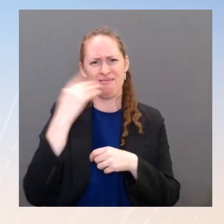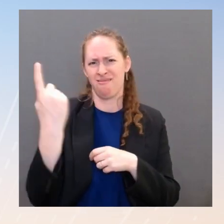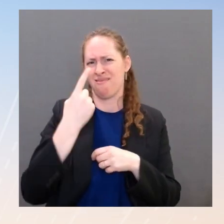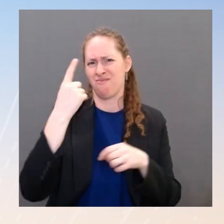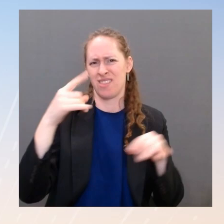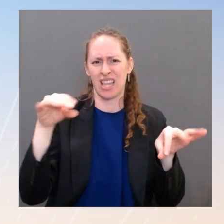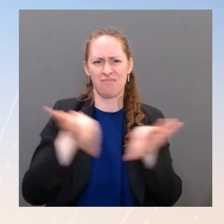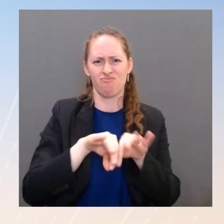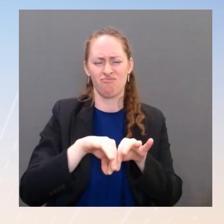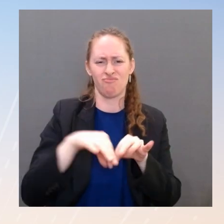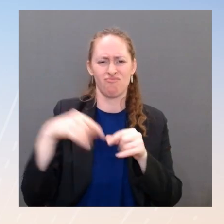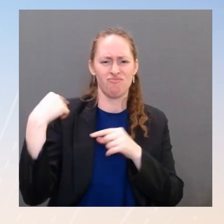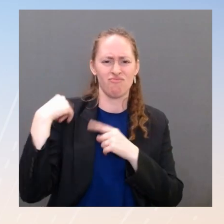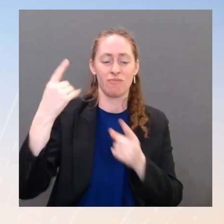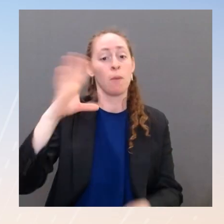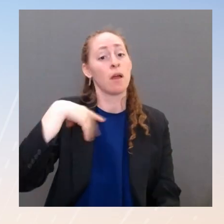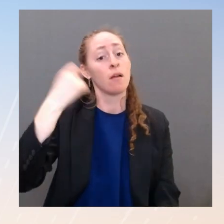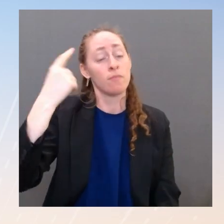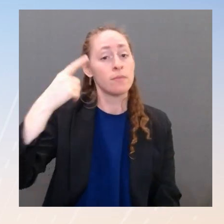through a range of mechanisms and --